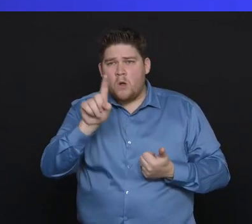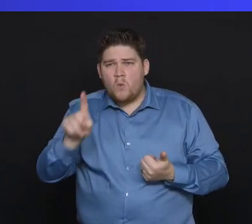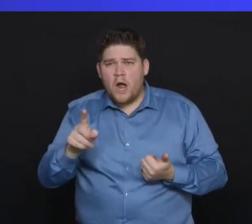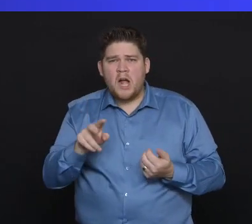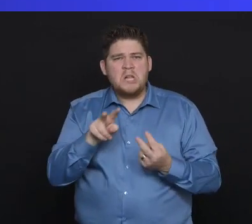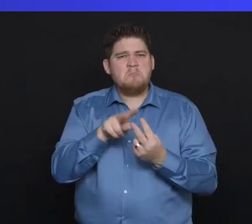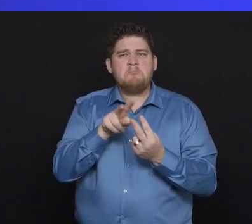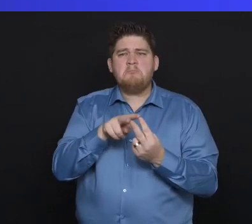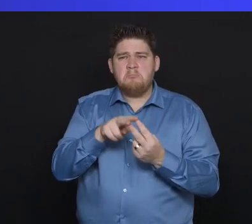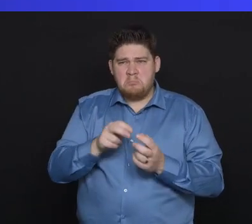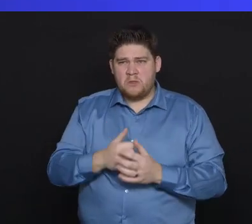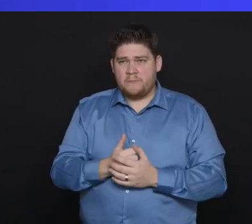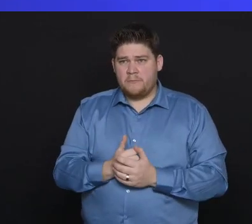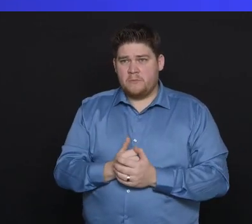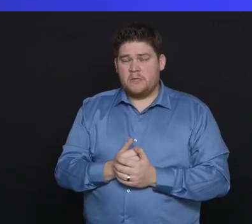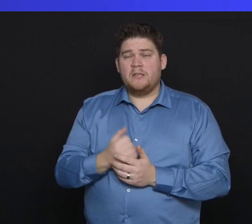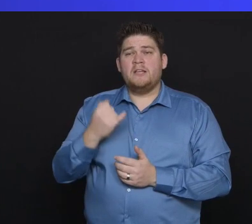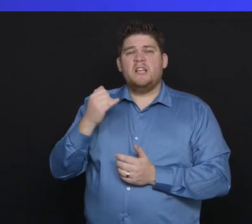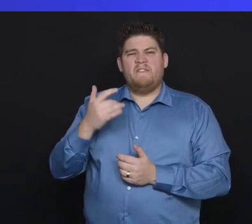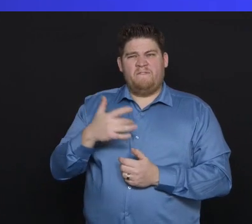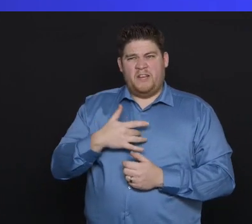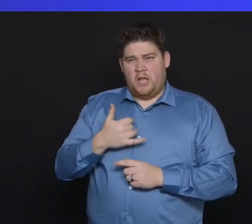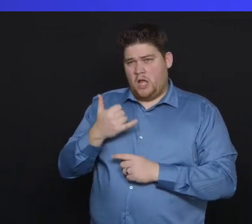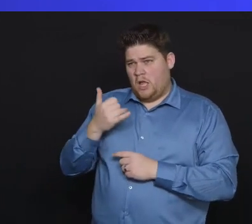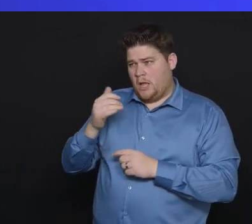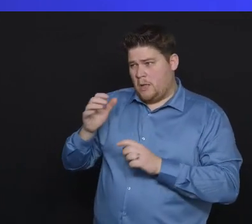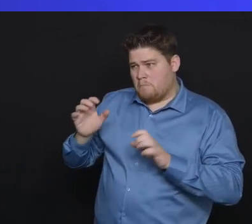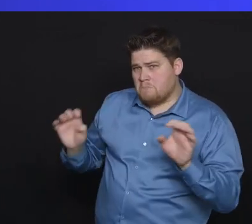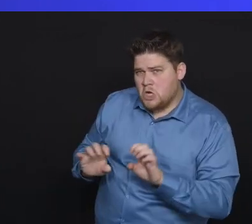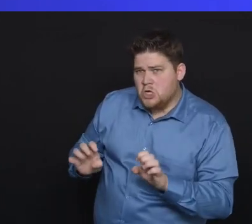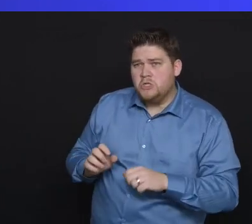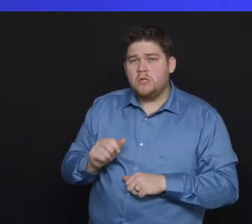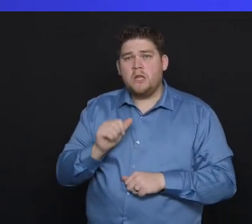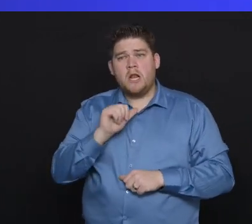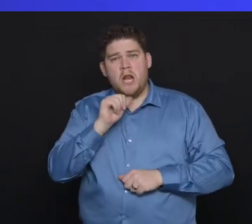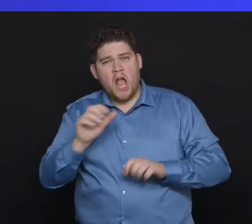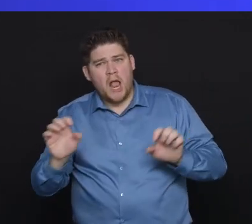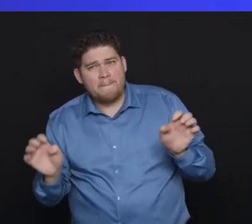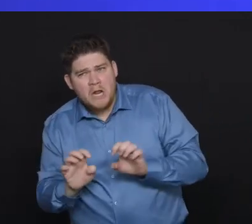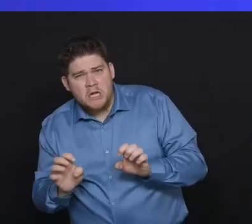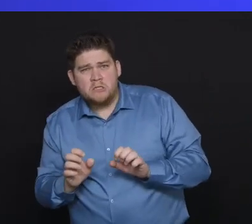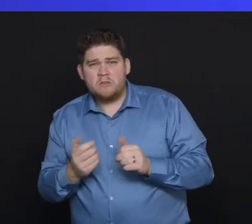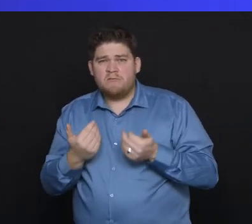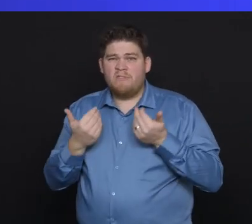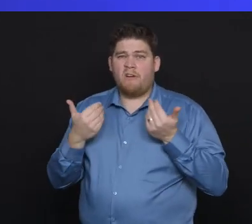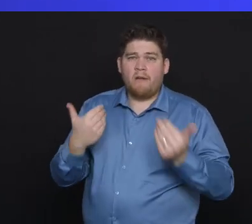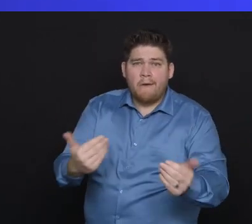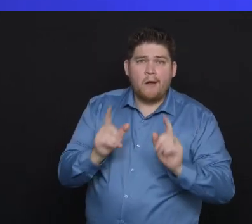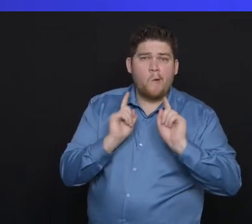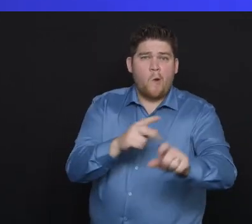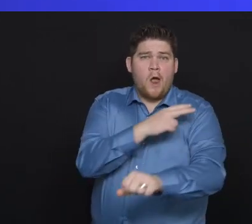that's where they are directed to go whether the patient gets the test?